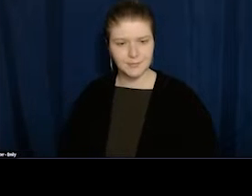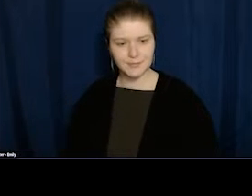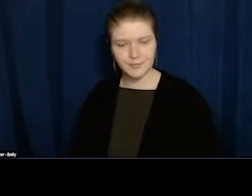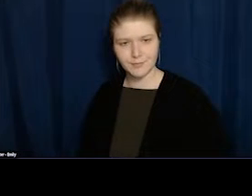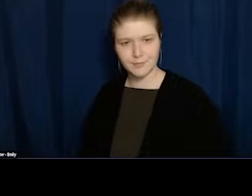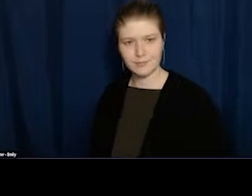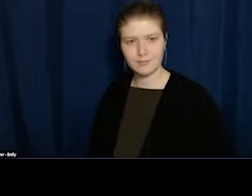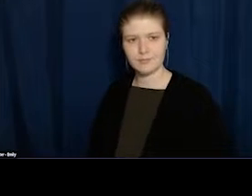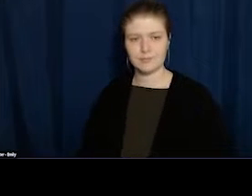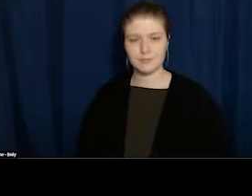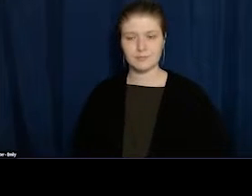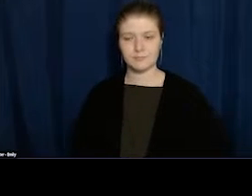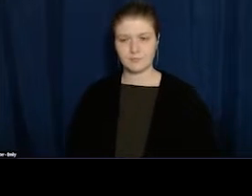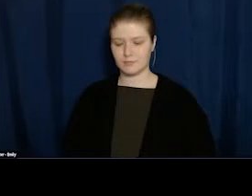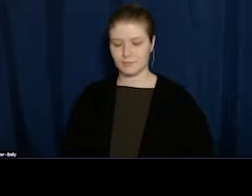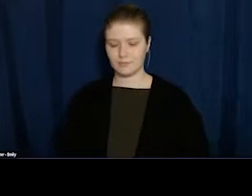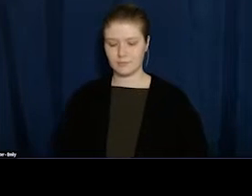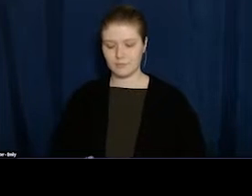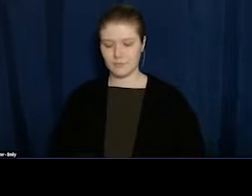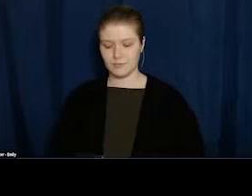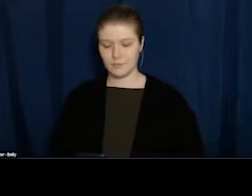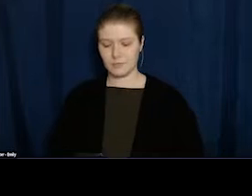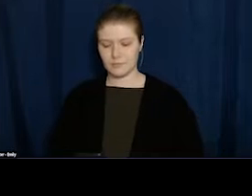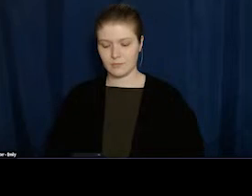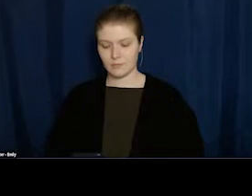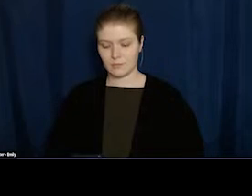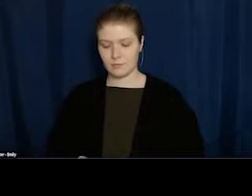So I would like to go over some Research.gov proposal preparation reminders.